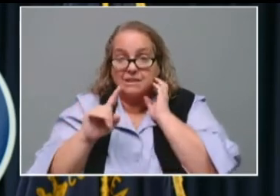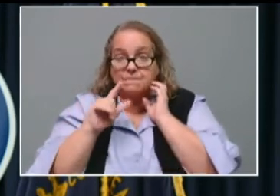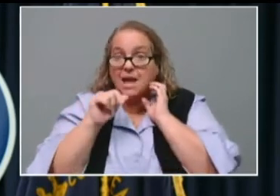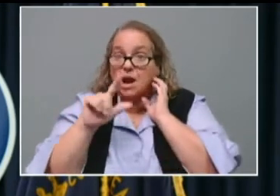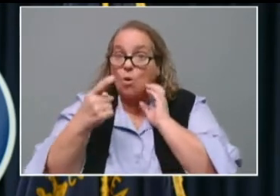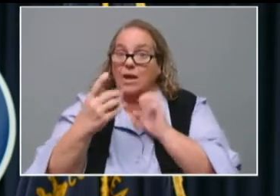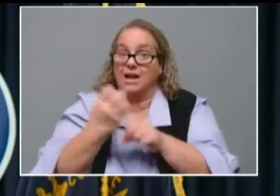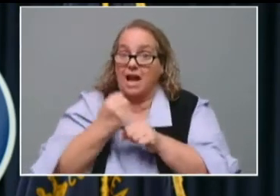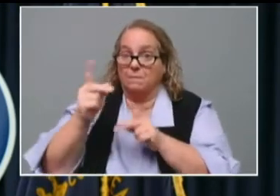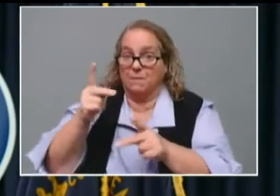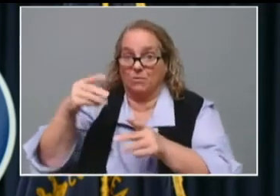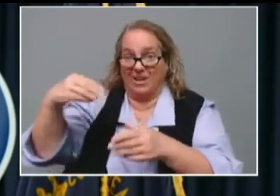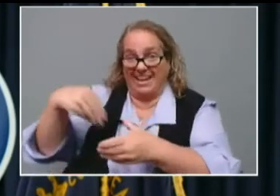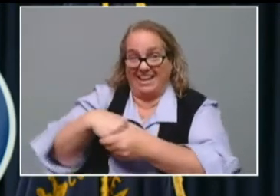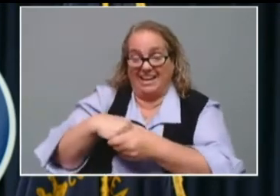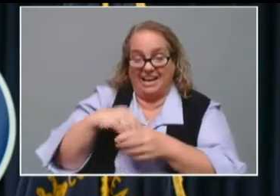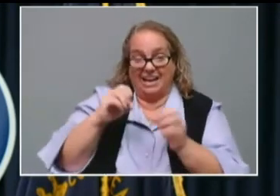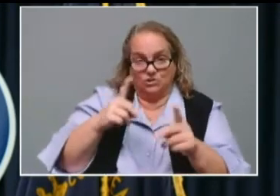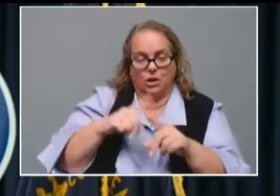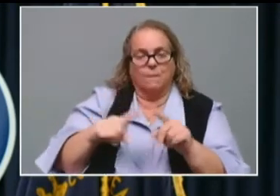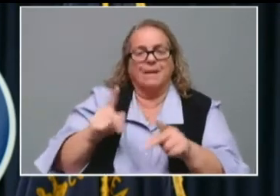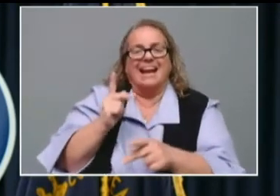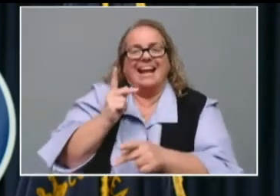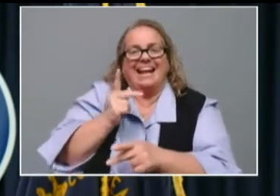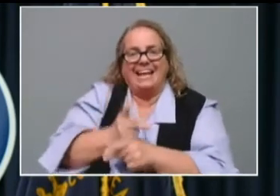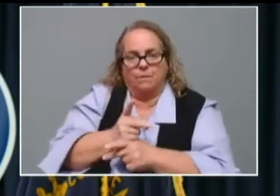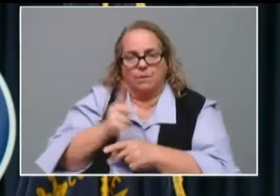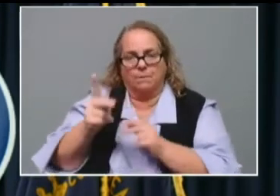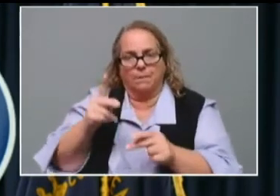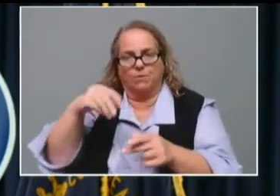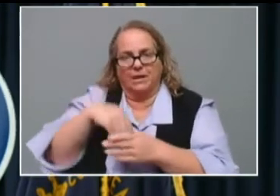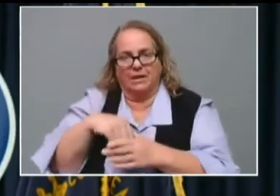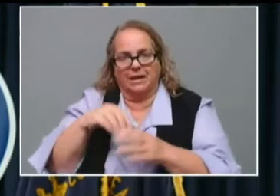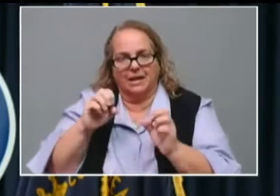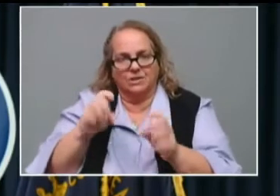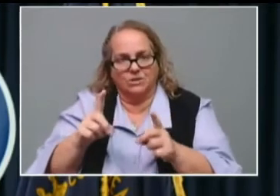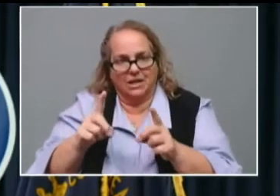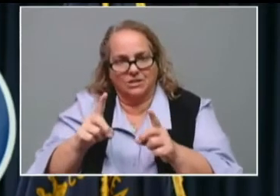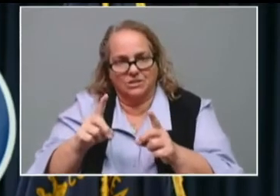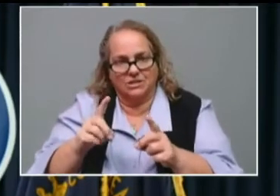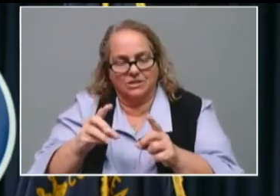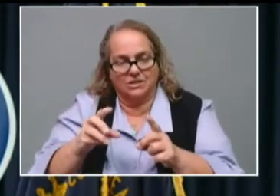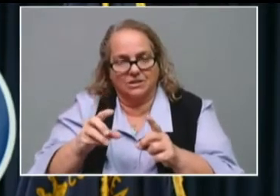retain them. Right. Um, we talk about workforce retention all the time now,